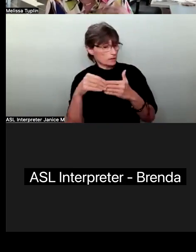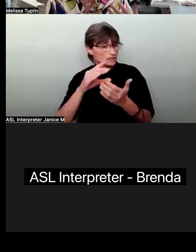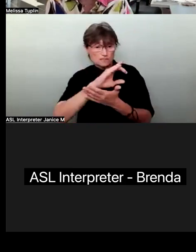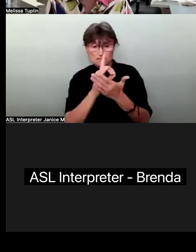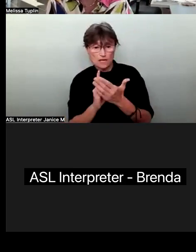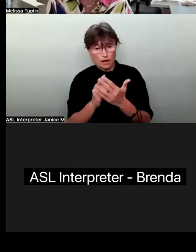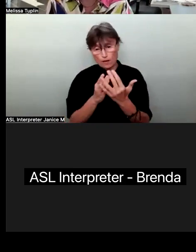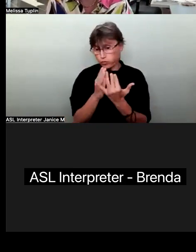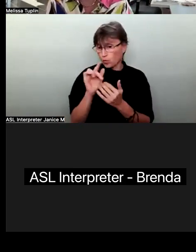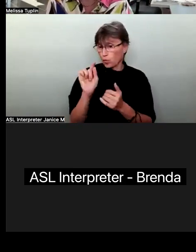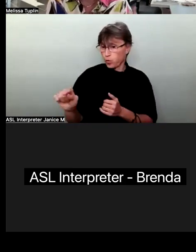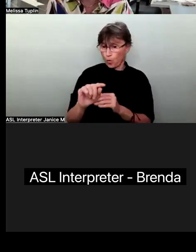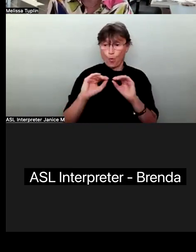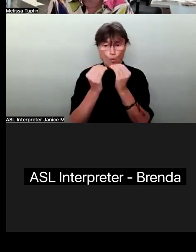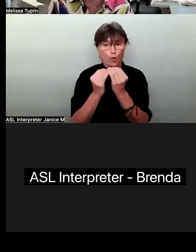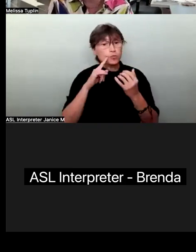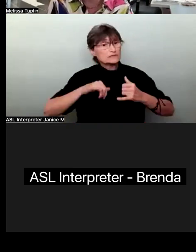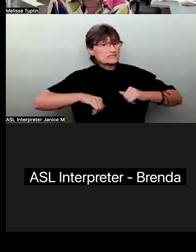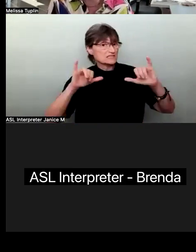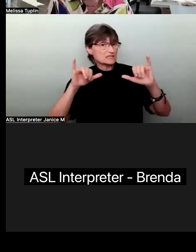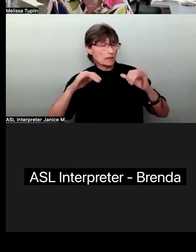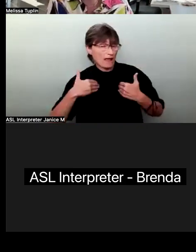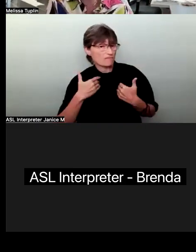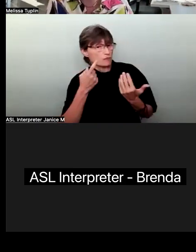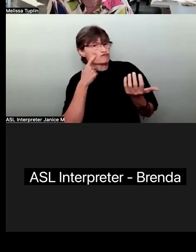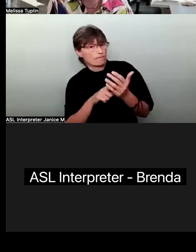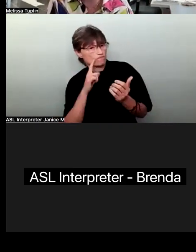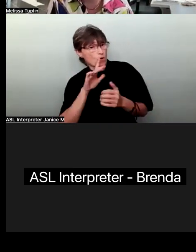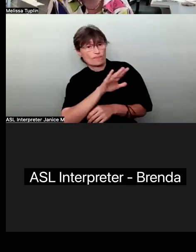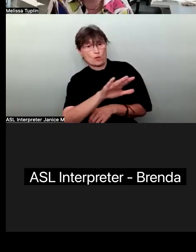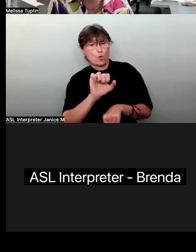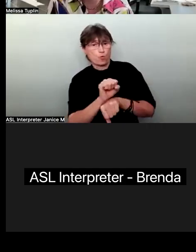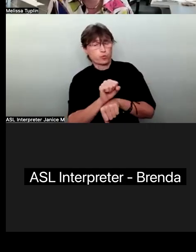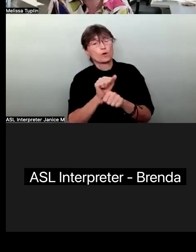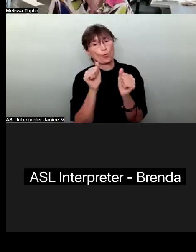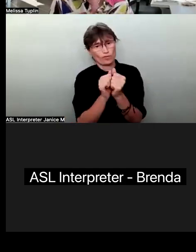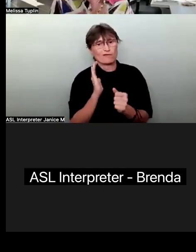will also speak to and be recognized for that work through the eight criteria,